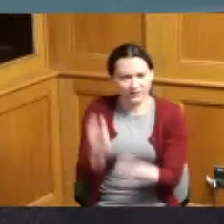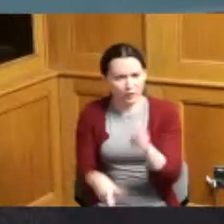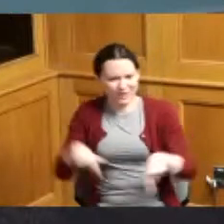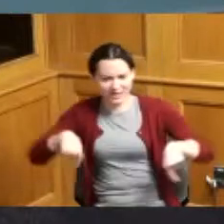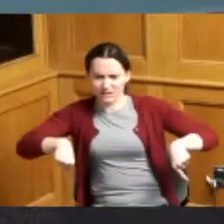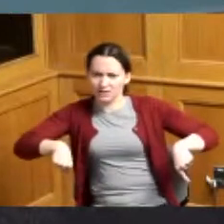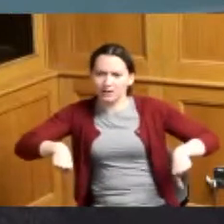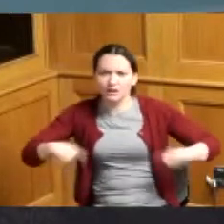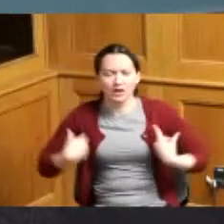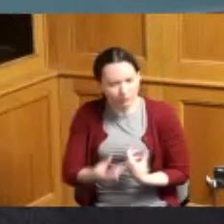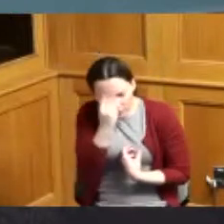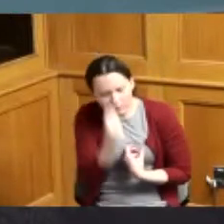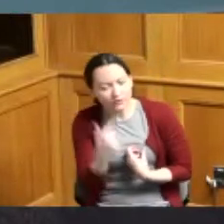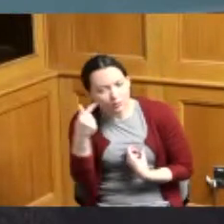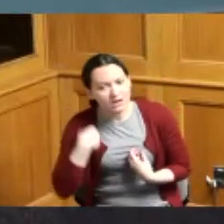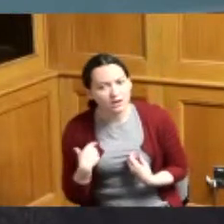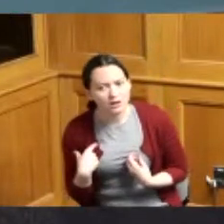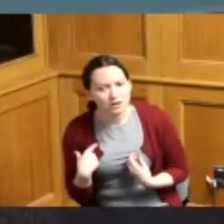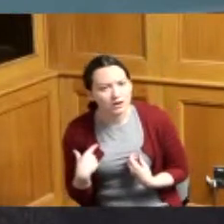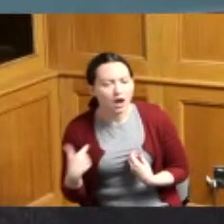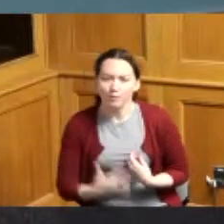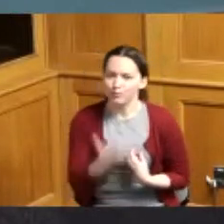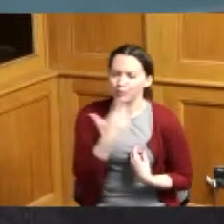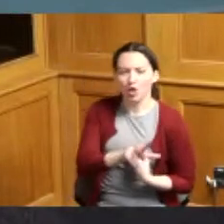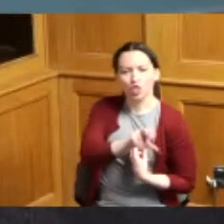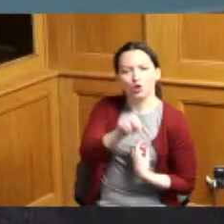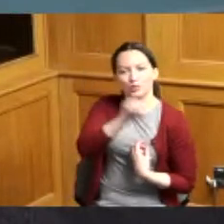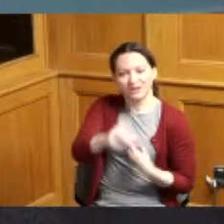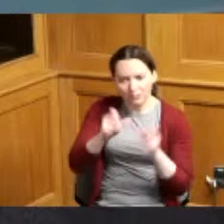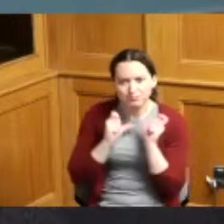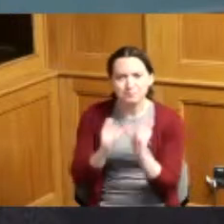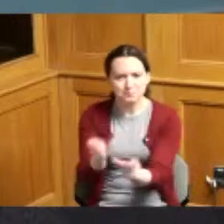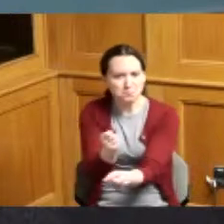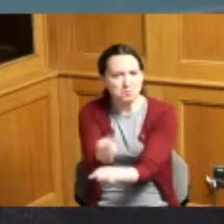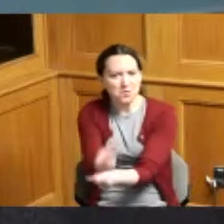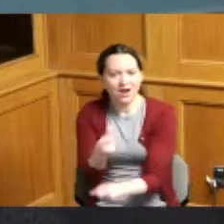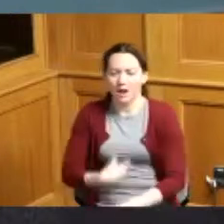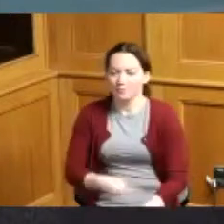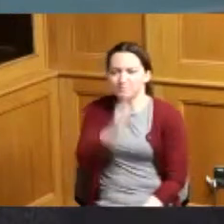and I'm saying for me I would like to see the 30 move forward so I'm not gonna say we ain't gonna